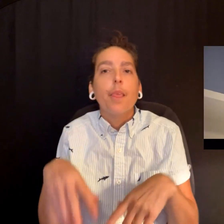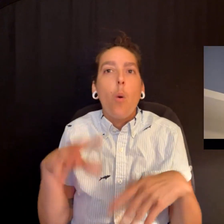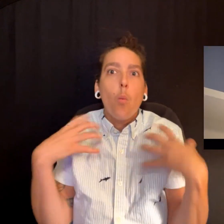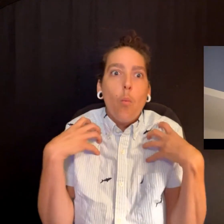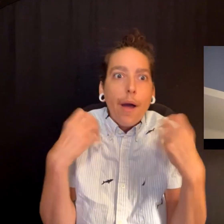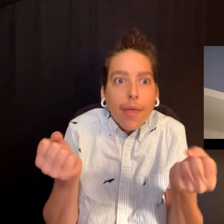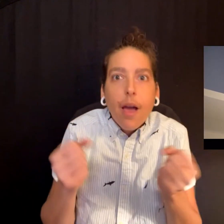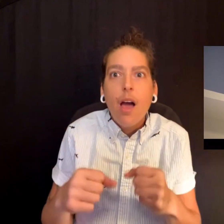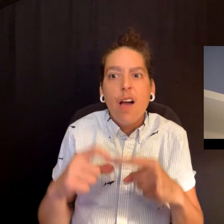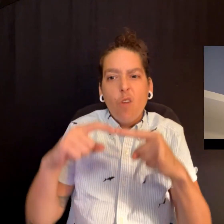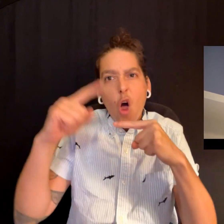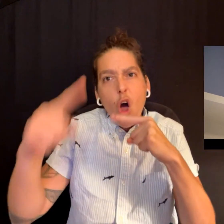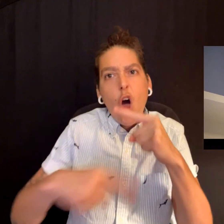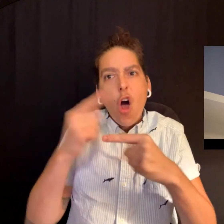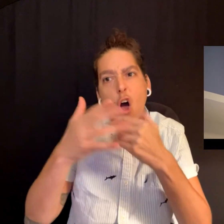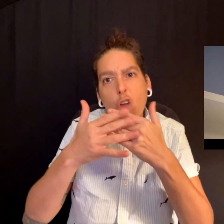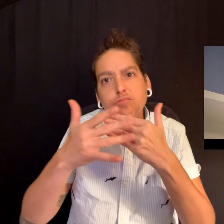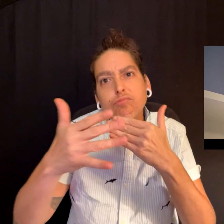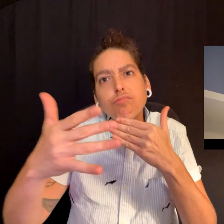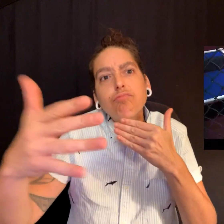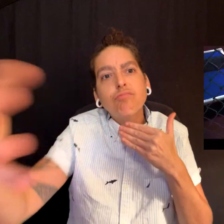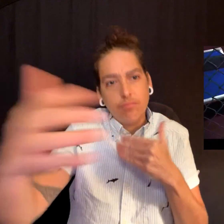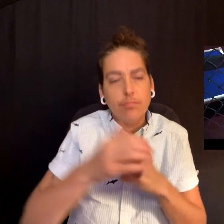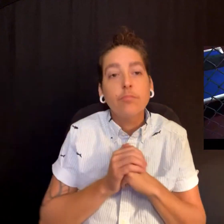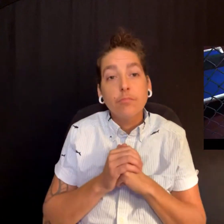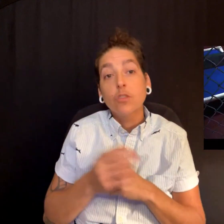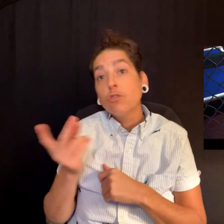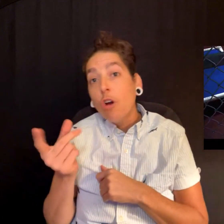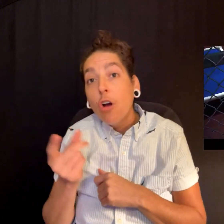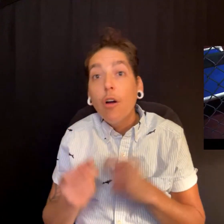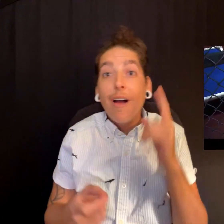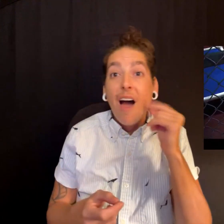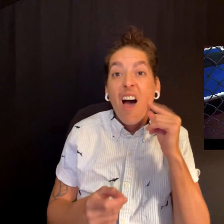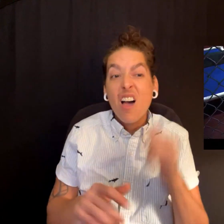The month promotes the importance of pet health and wellness all year long.